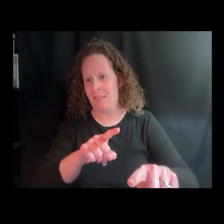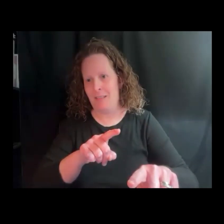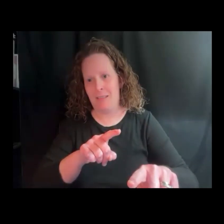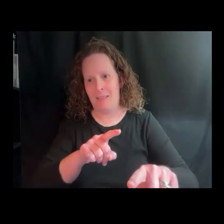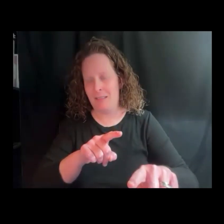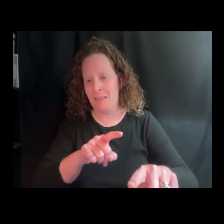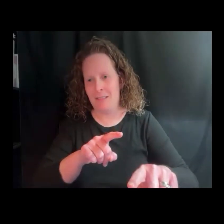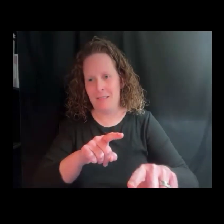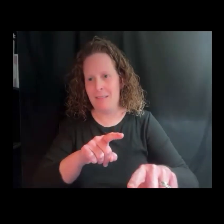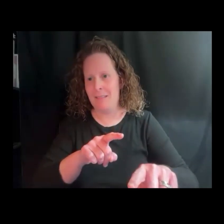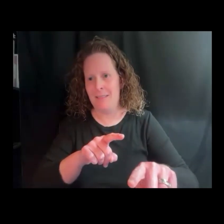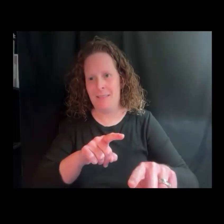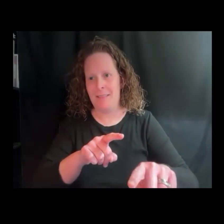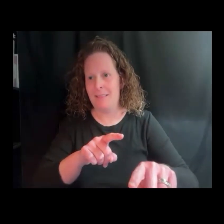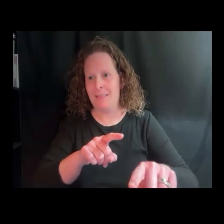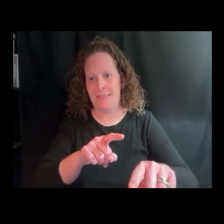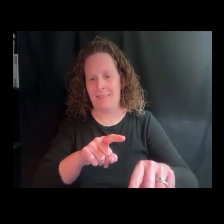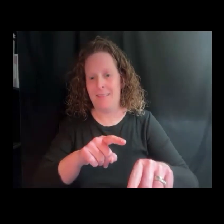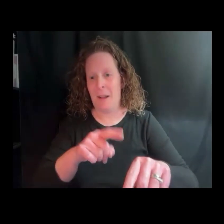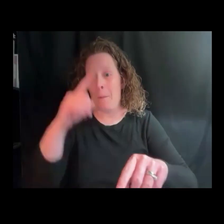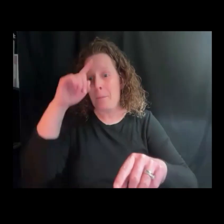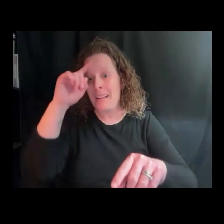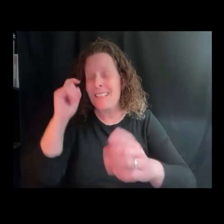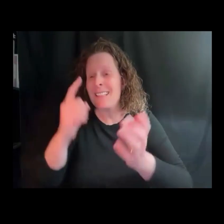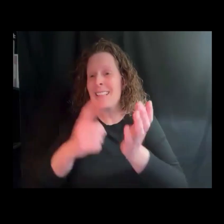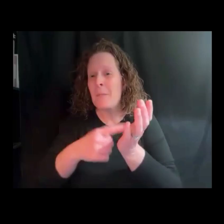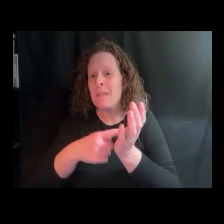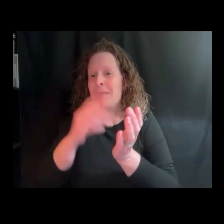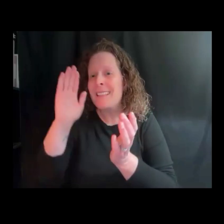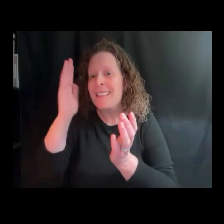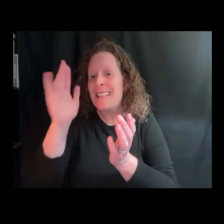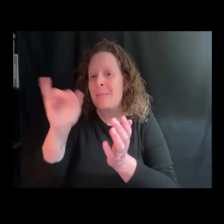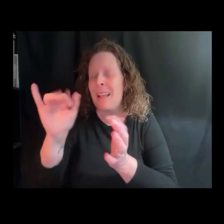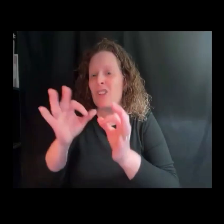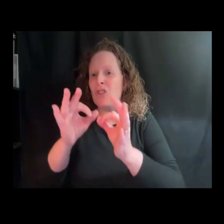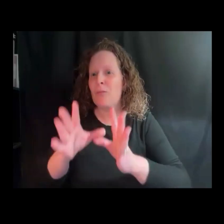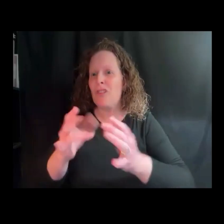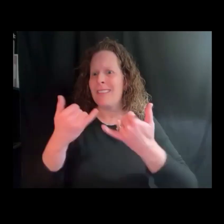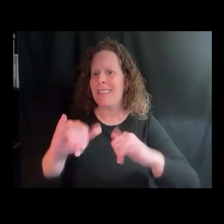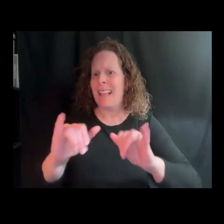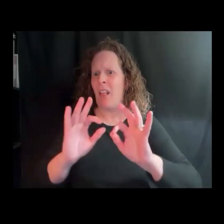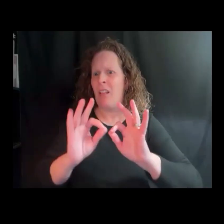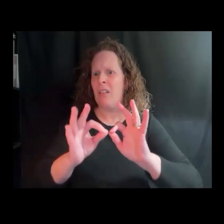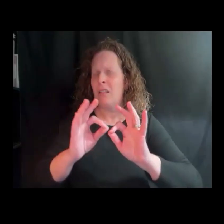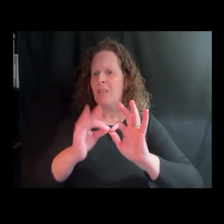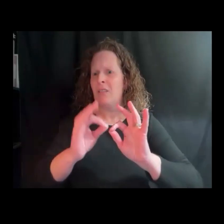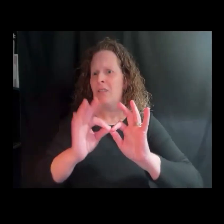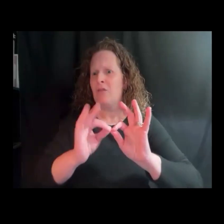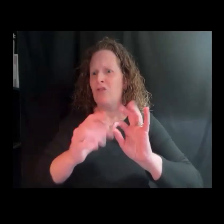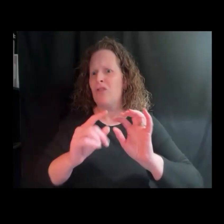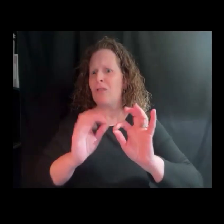the interpreters are not intentionally giving any answers away right? But it seems like sometimes the